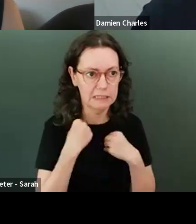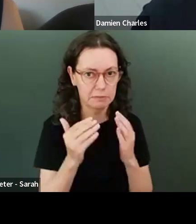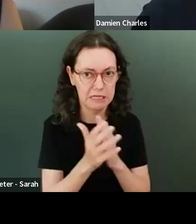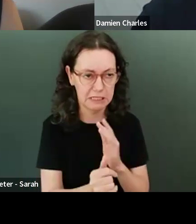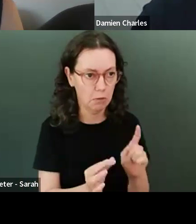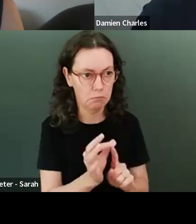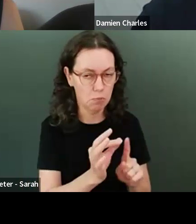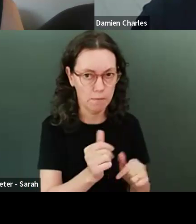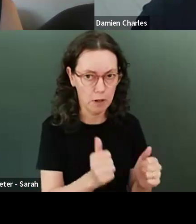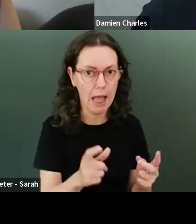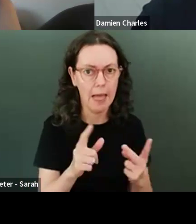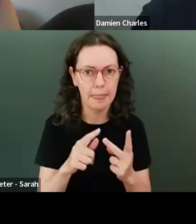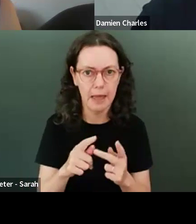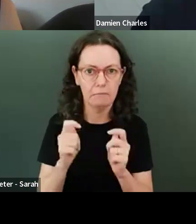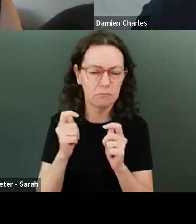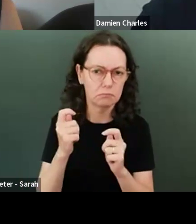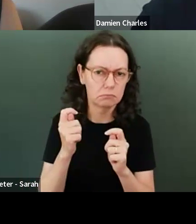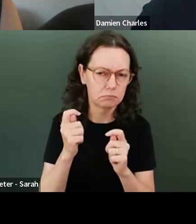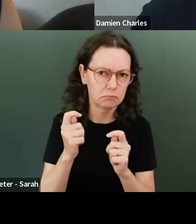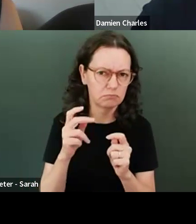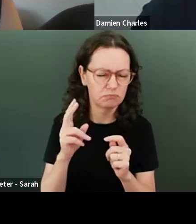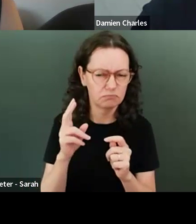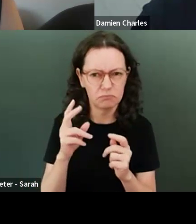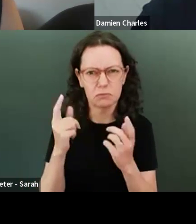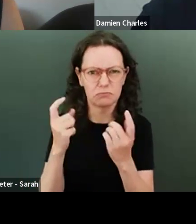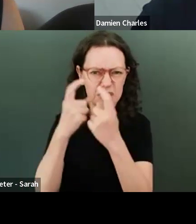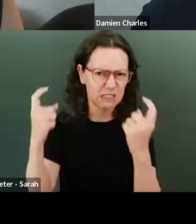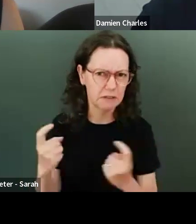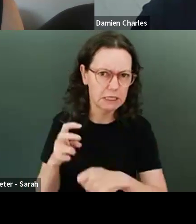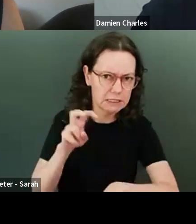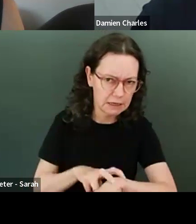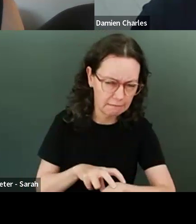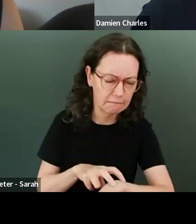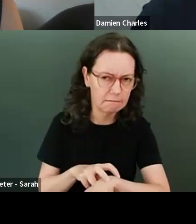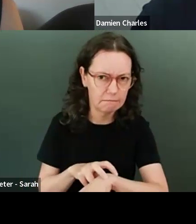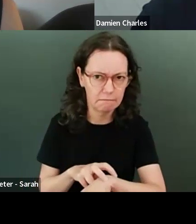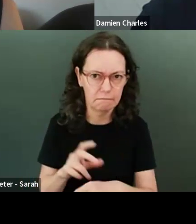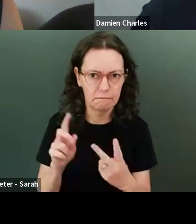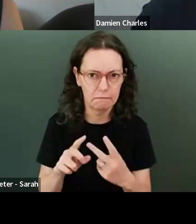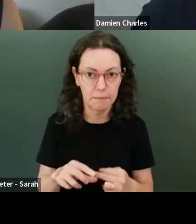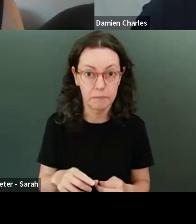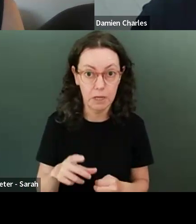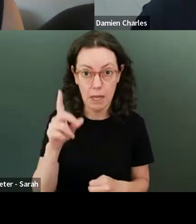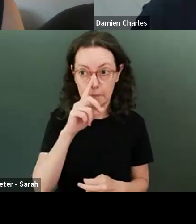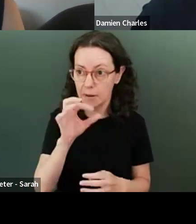post School certificates that Matty's planning to do so when we look at